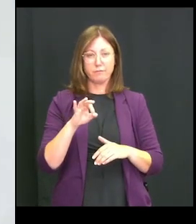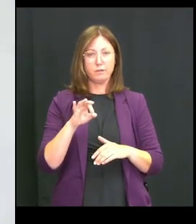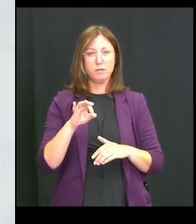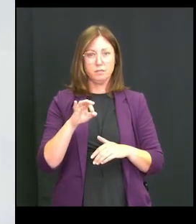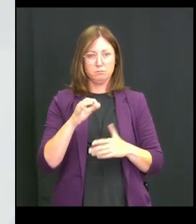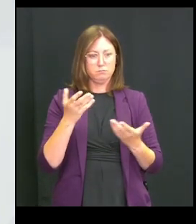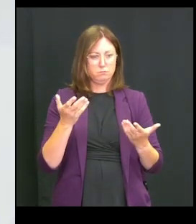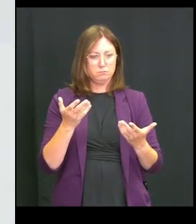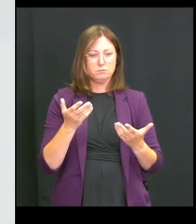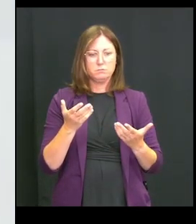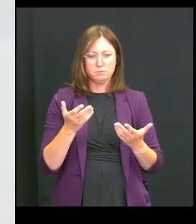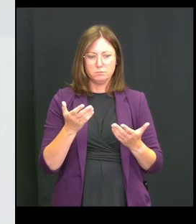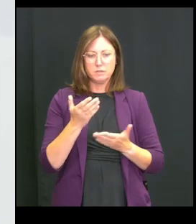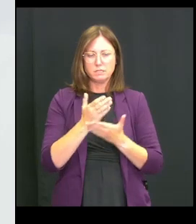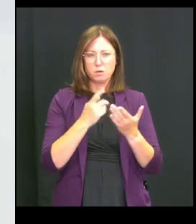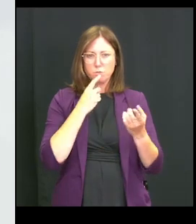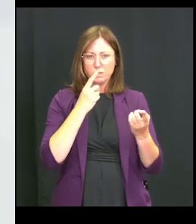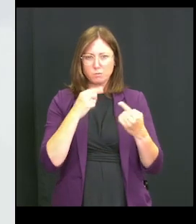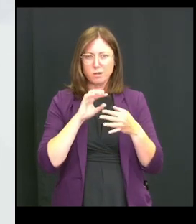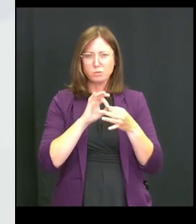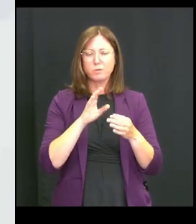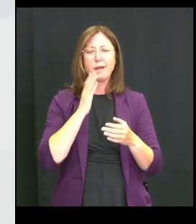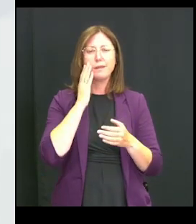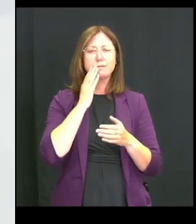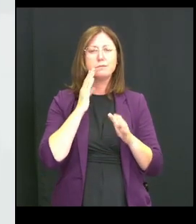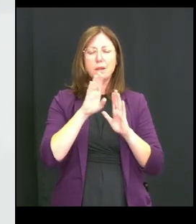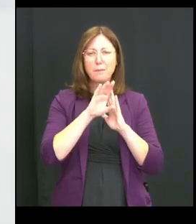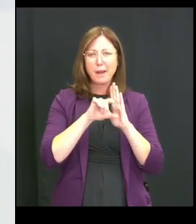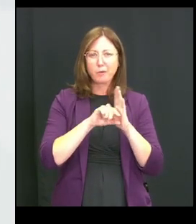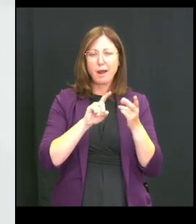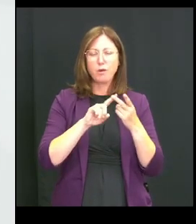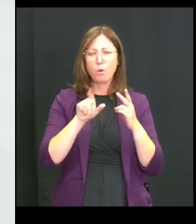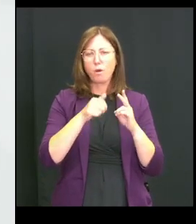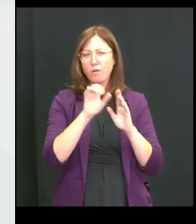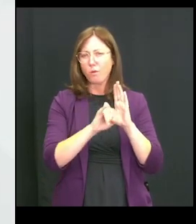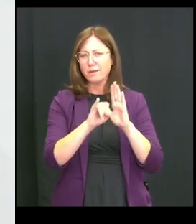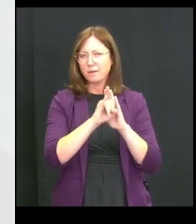or those responses related to racial backgrounds or other kind of identifying factors?